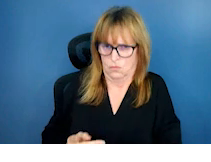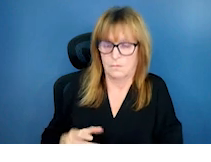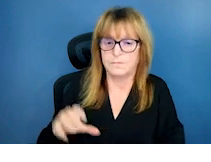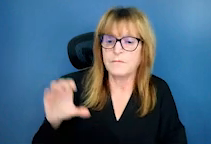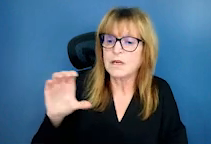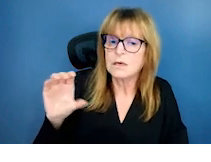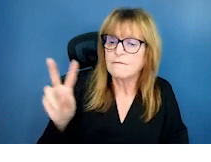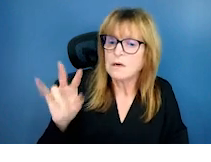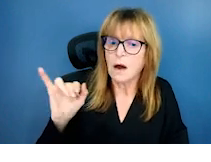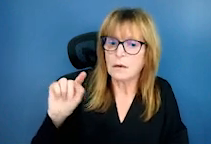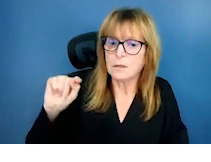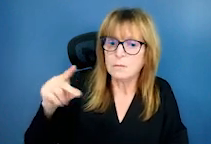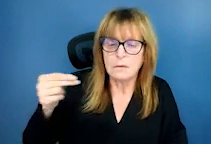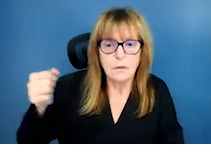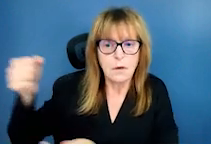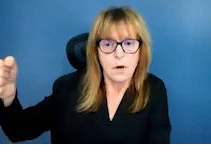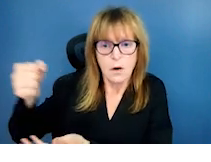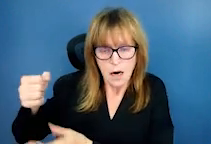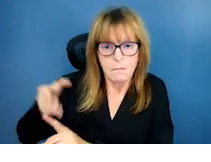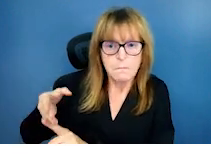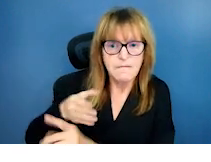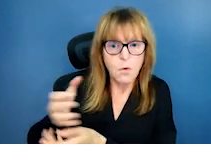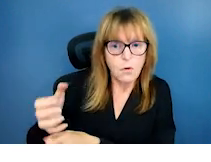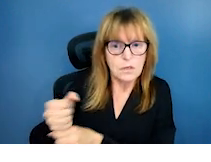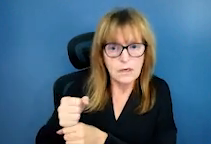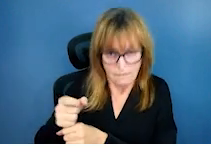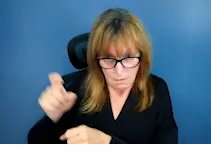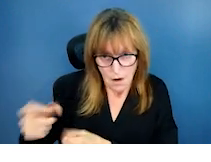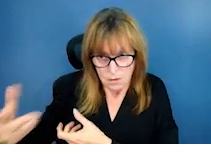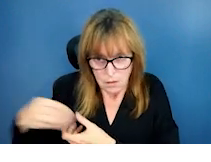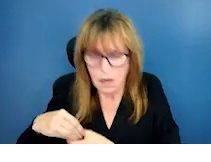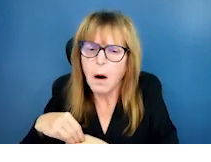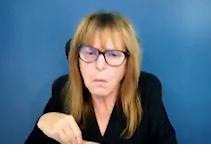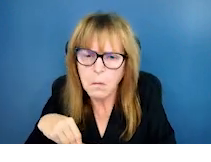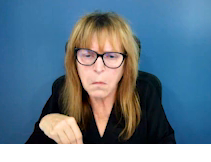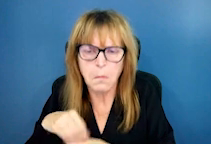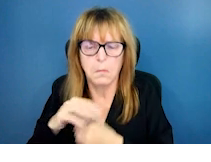previously from the CRA, or the provincial Revenue Quebec grant.